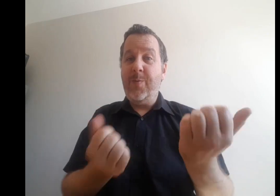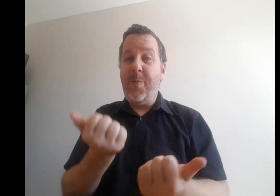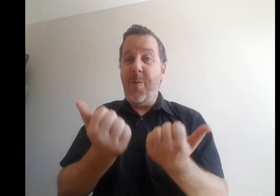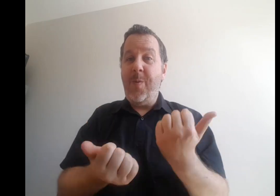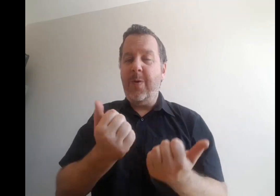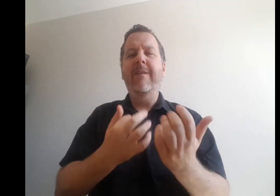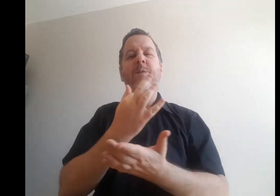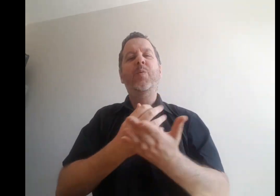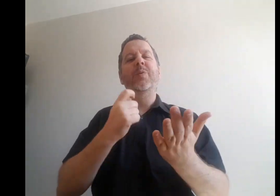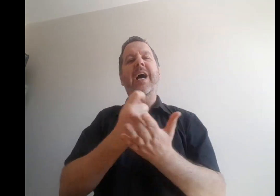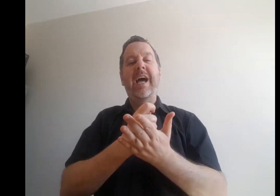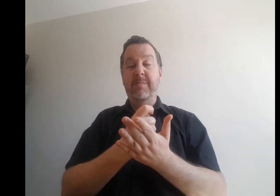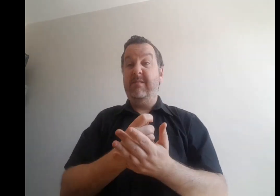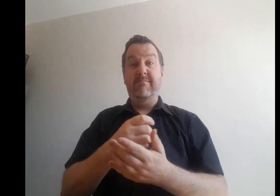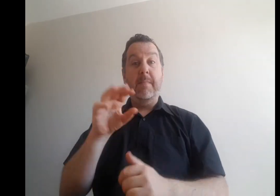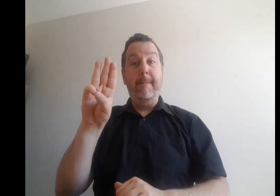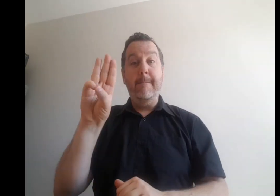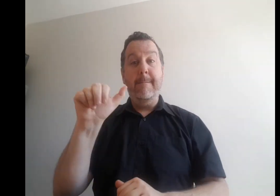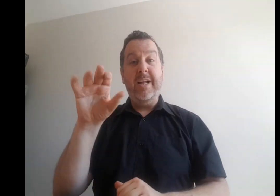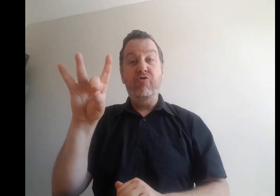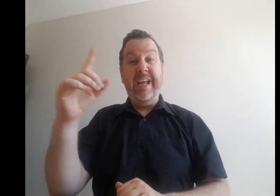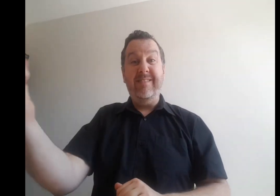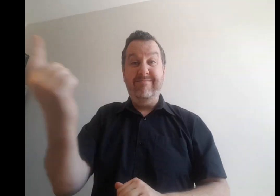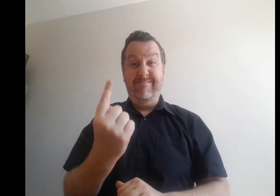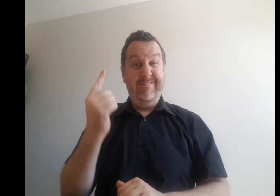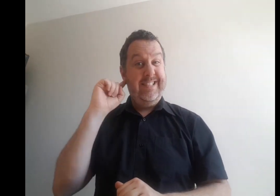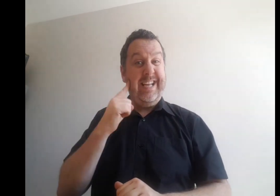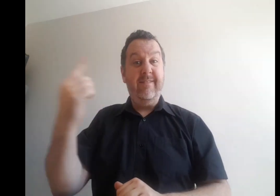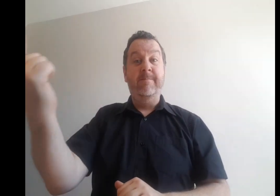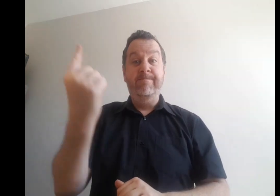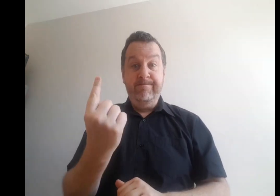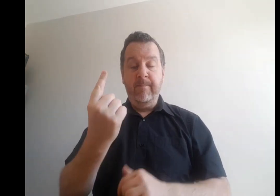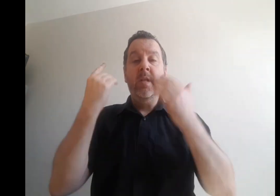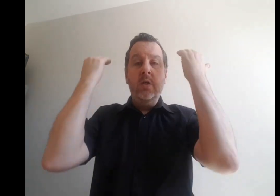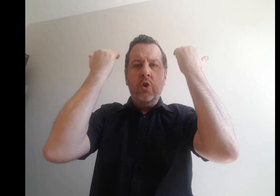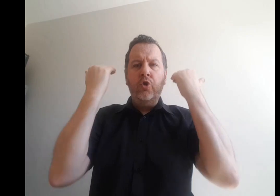There are a couple of occasions when the judge had Patrick Byrne in front of him,